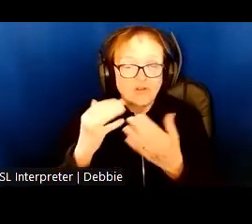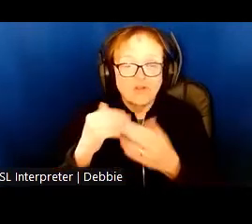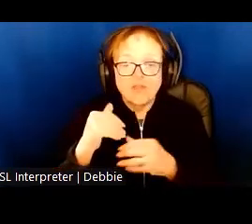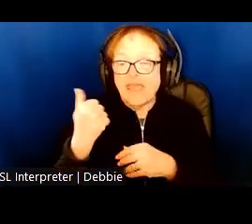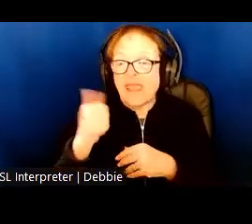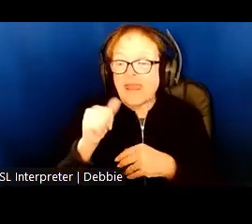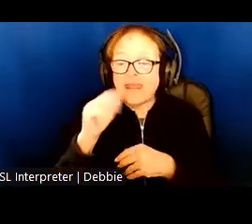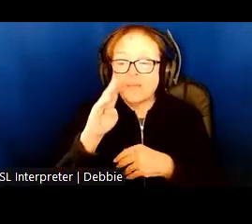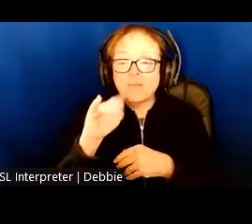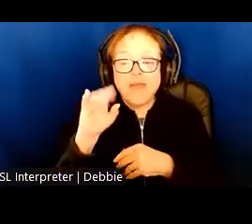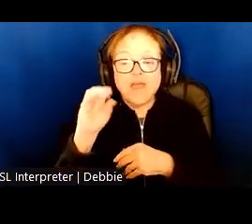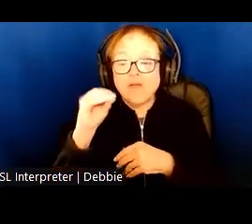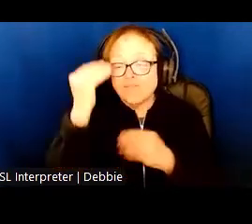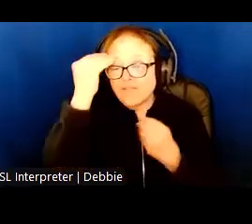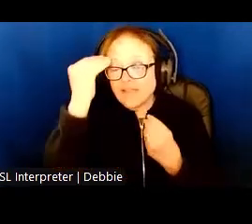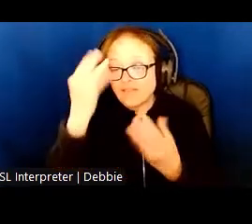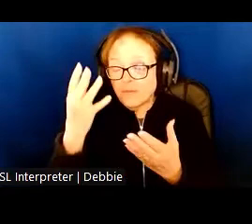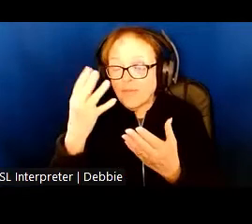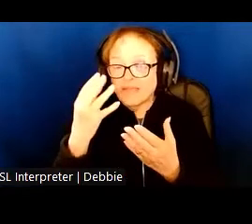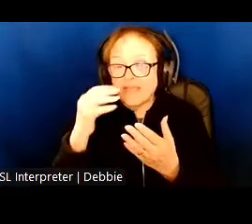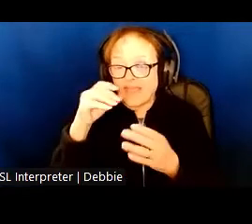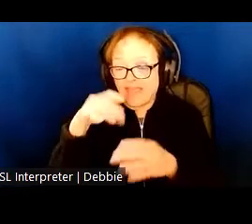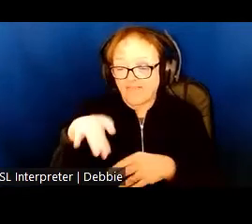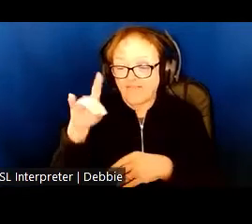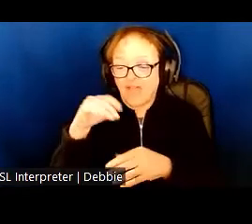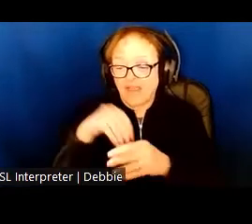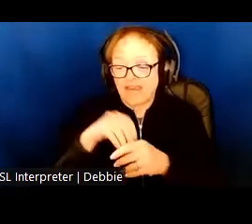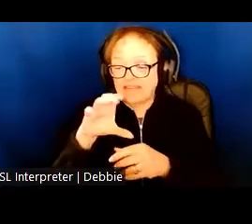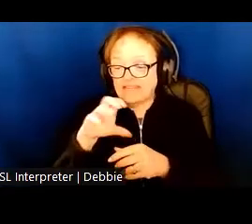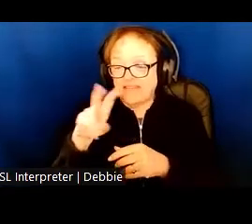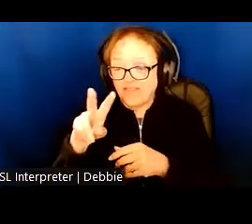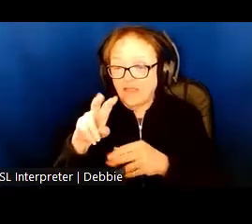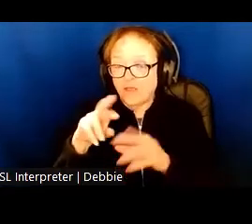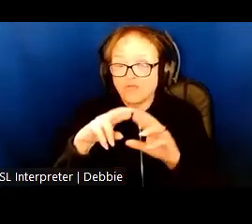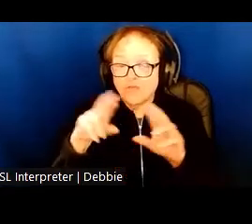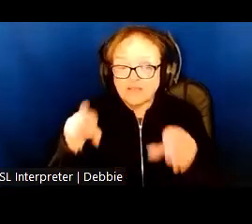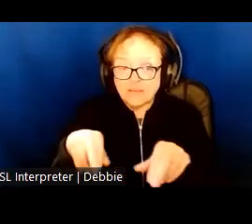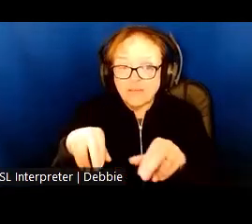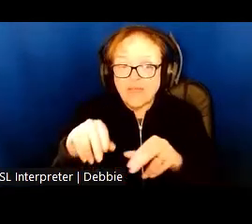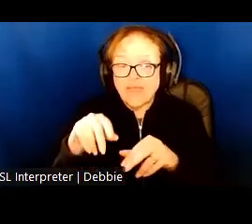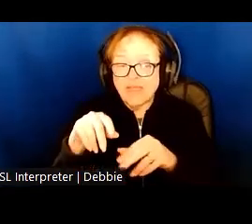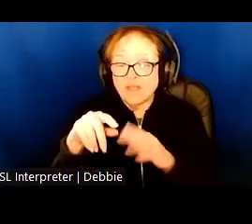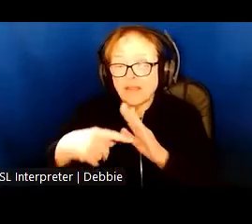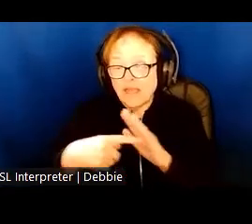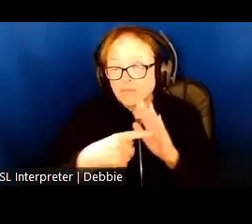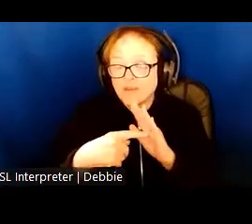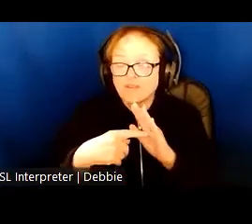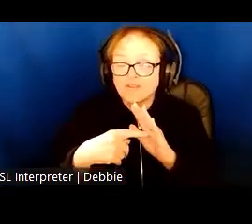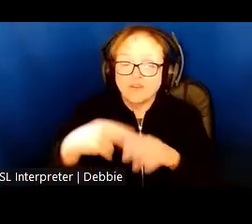found in your CV or resume including: your exhibition, performance, or publication history;